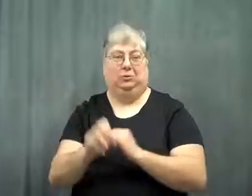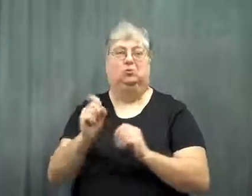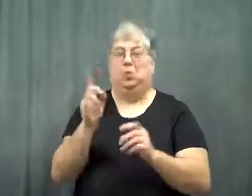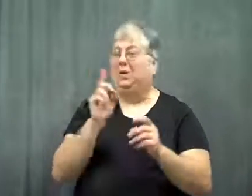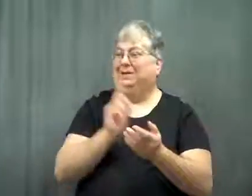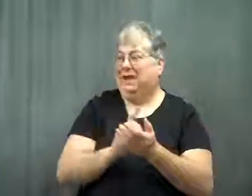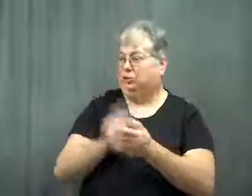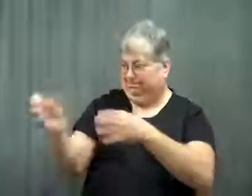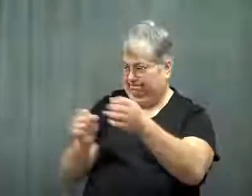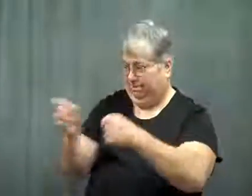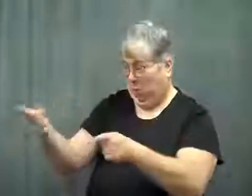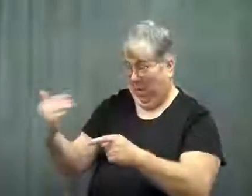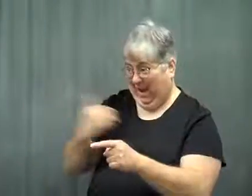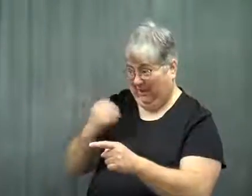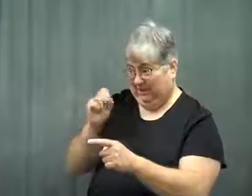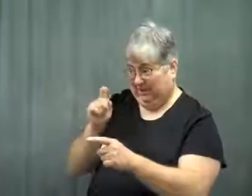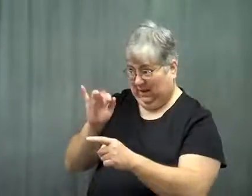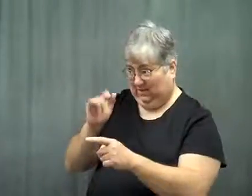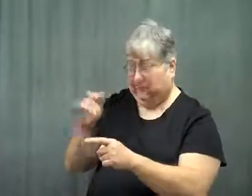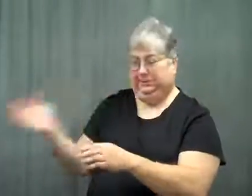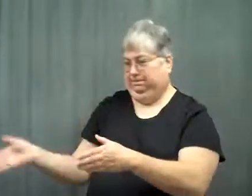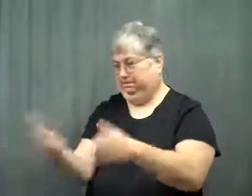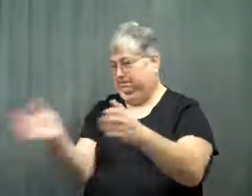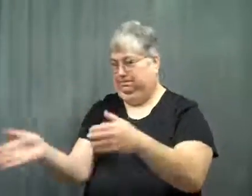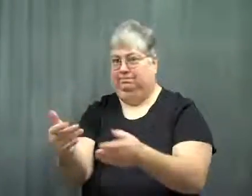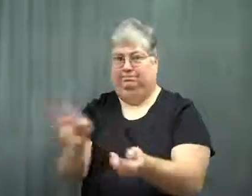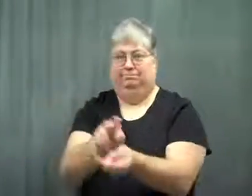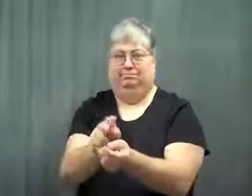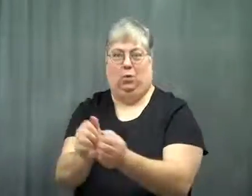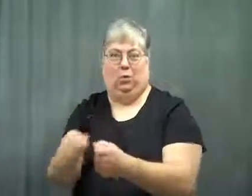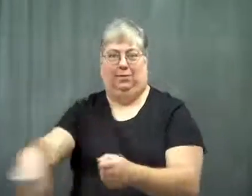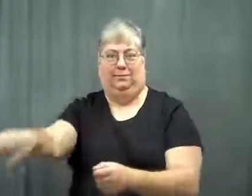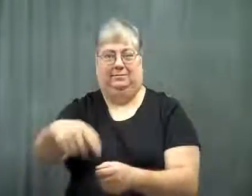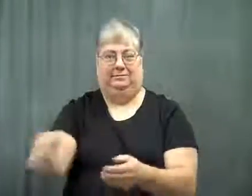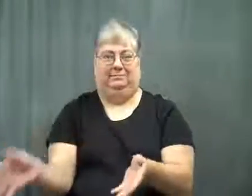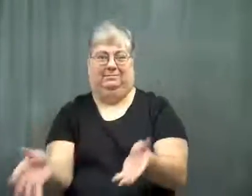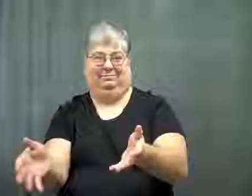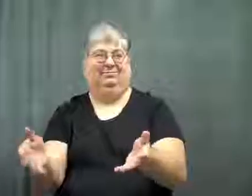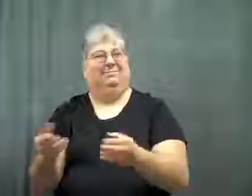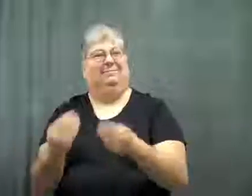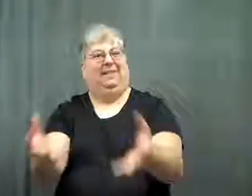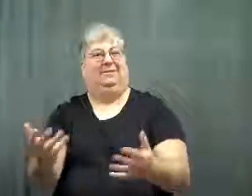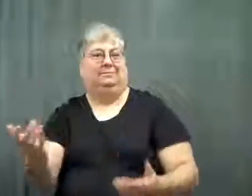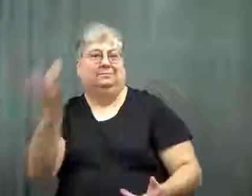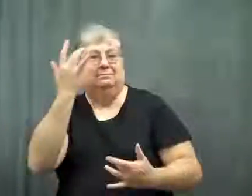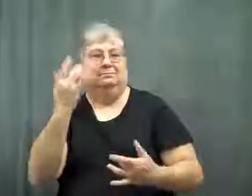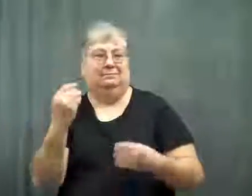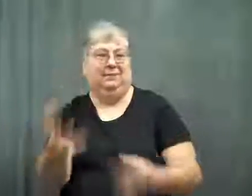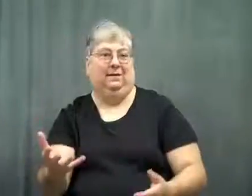The scientists found prostitutes who were infected and send them in with the prisoners to give them the disease.